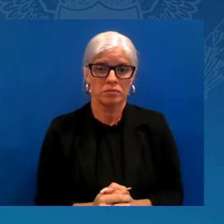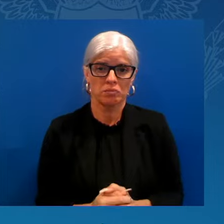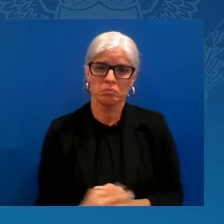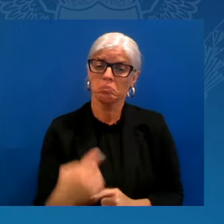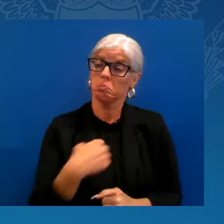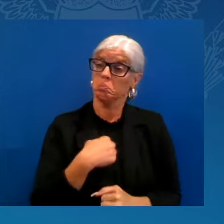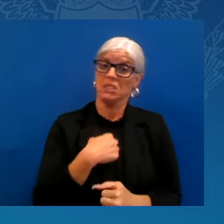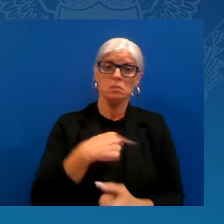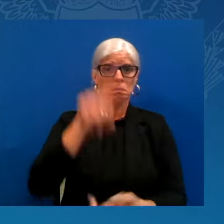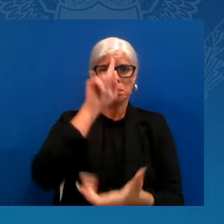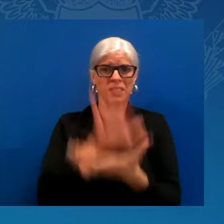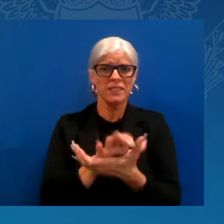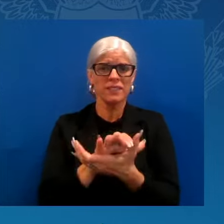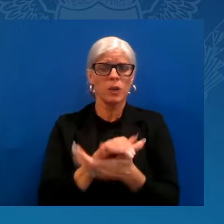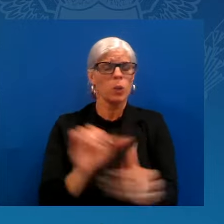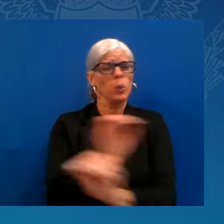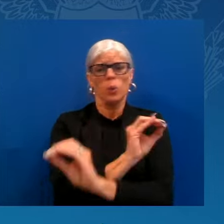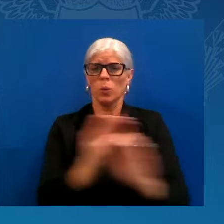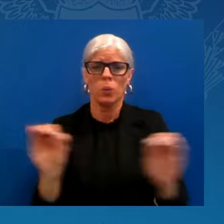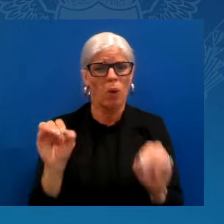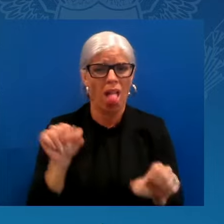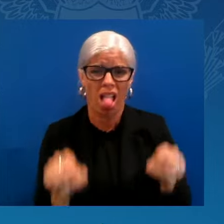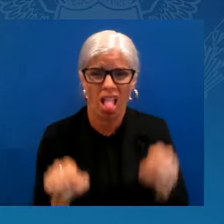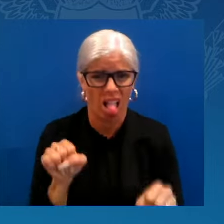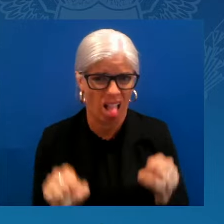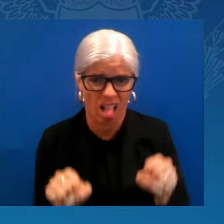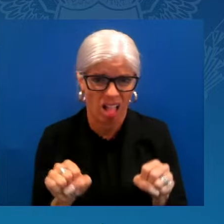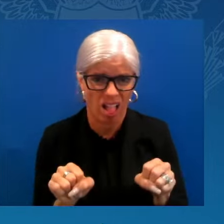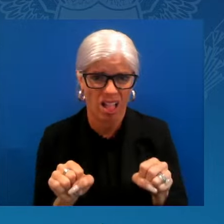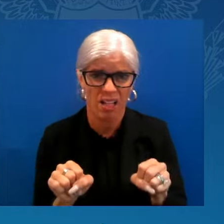would be complete without highlighting the collaboration